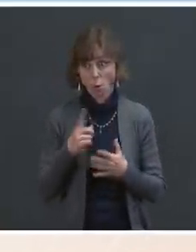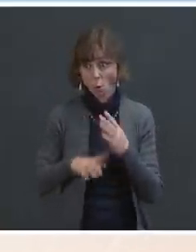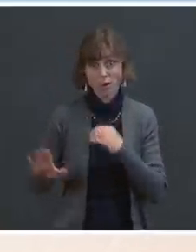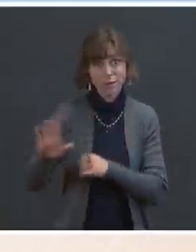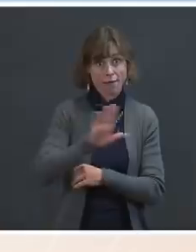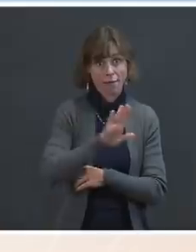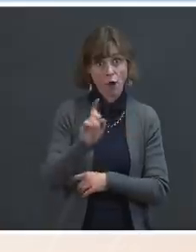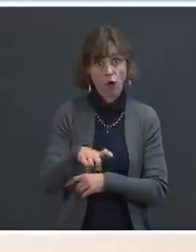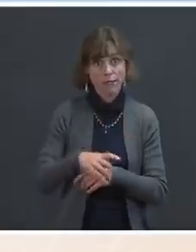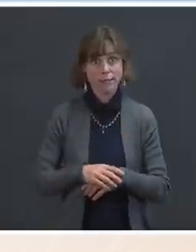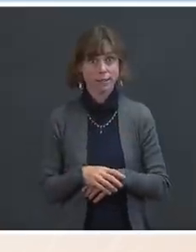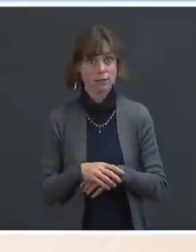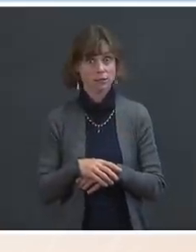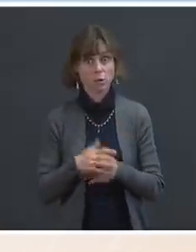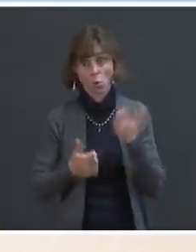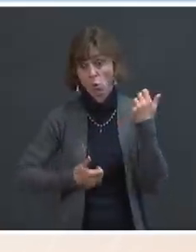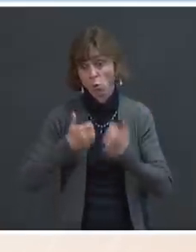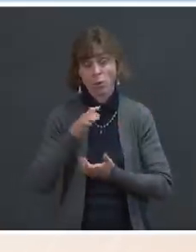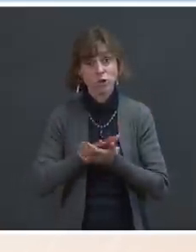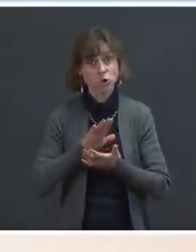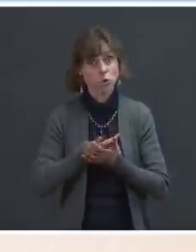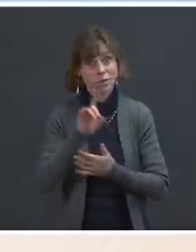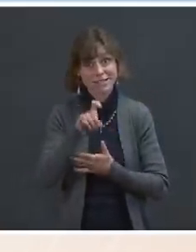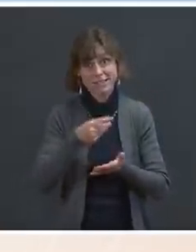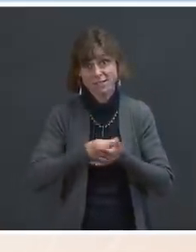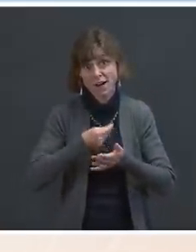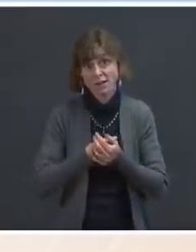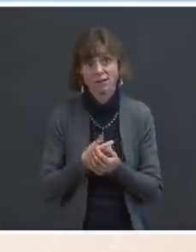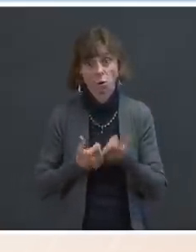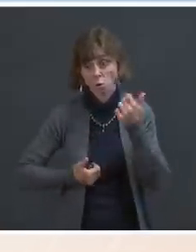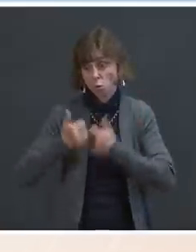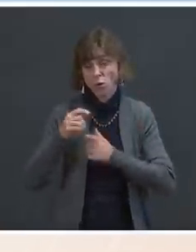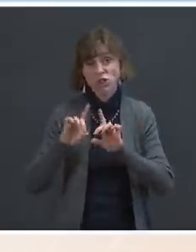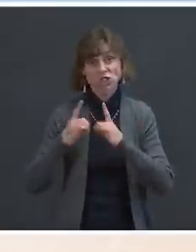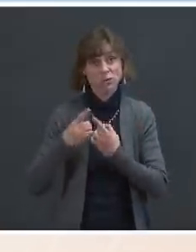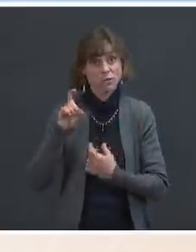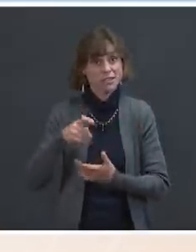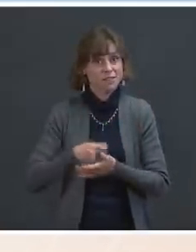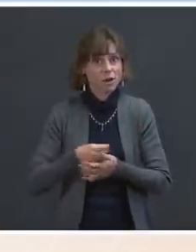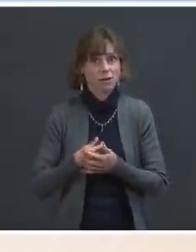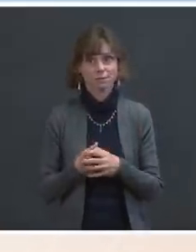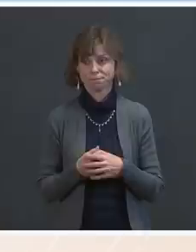which schools need funding, which districts need funding. There are things like unemployment insurance,